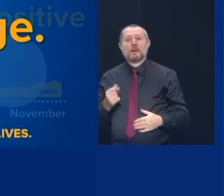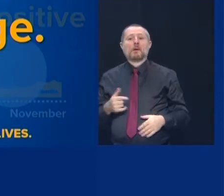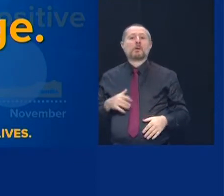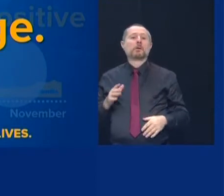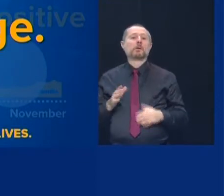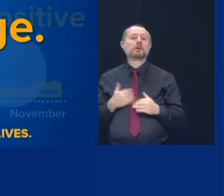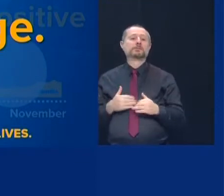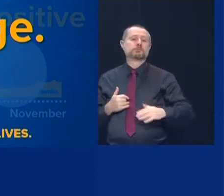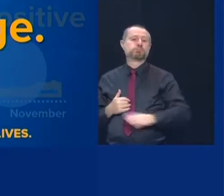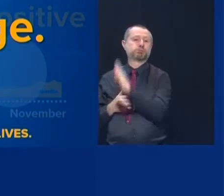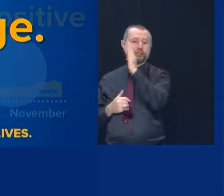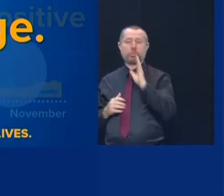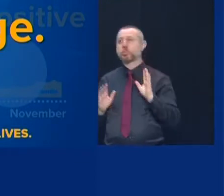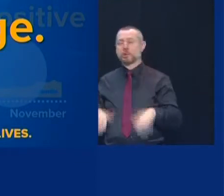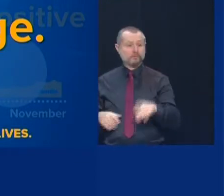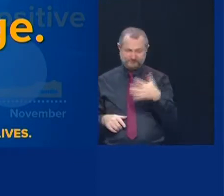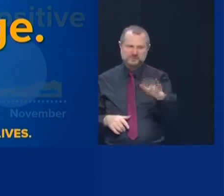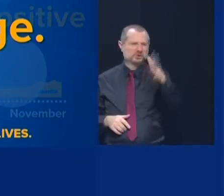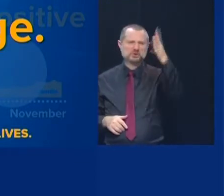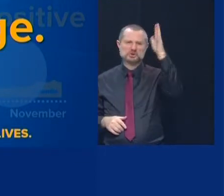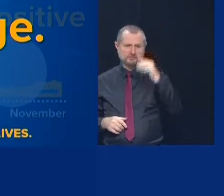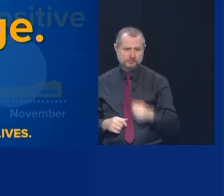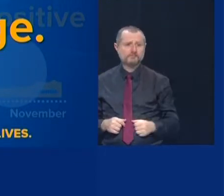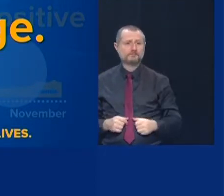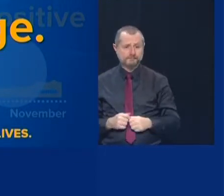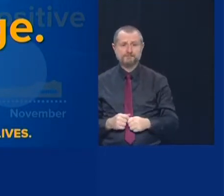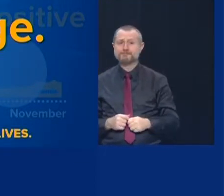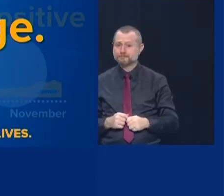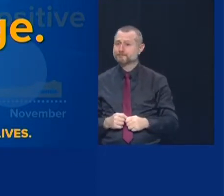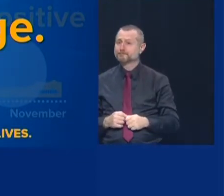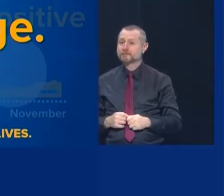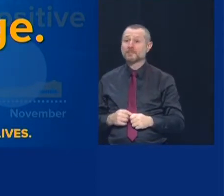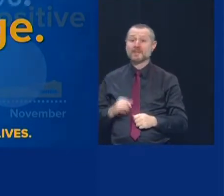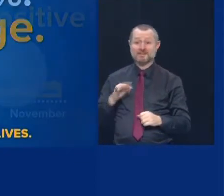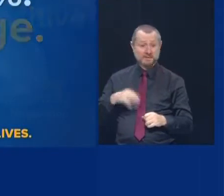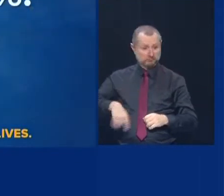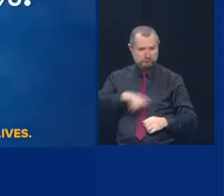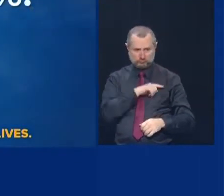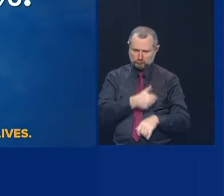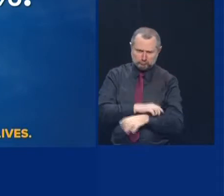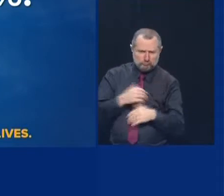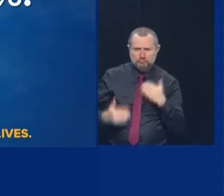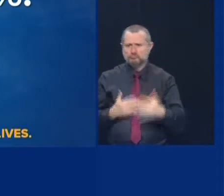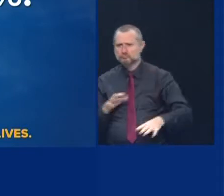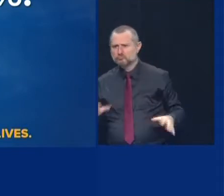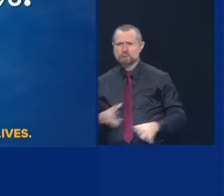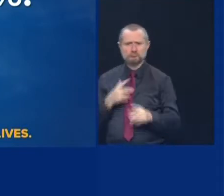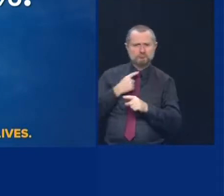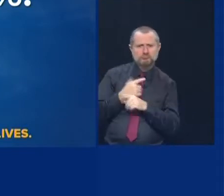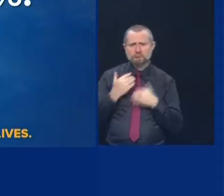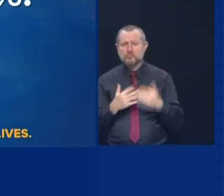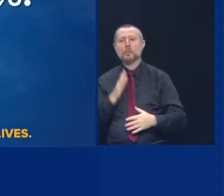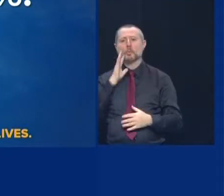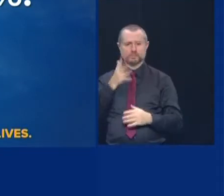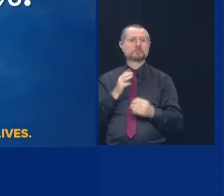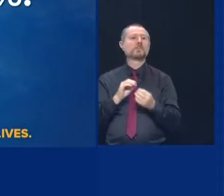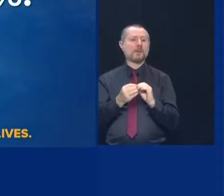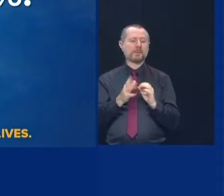YOU CAN BRING THE RATE UP A LOT DOWN. IF OUR ACTIONS CHANGE, THE RATE